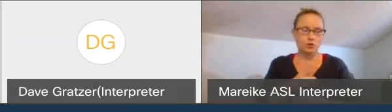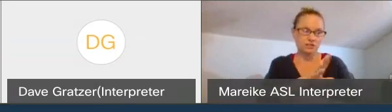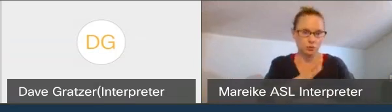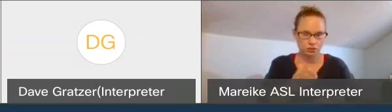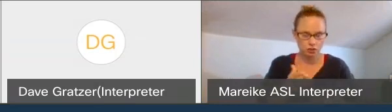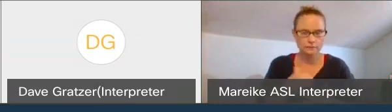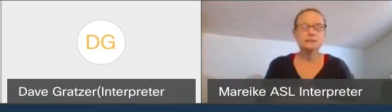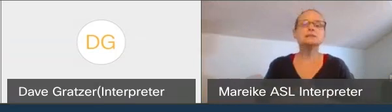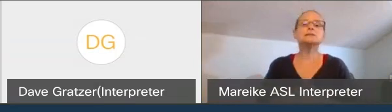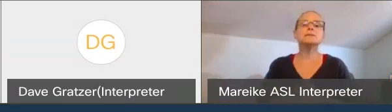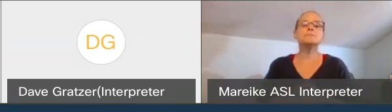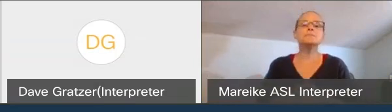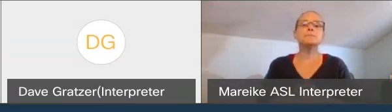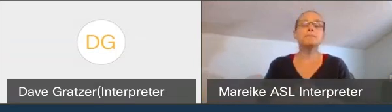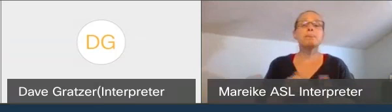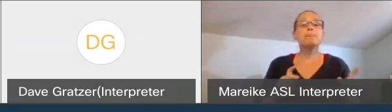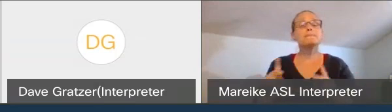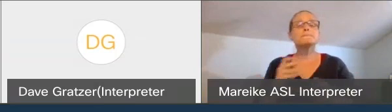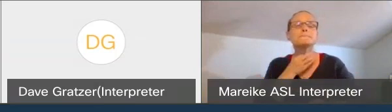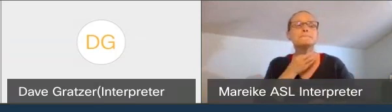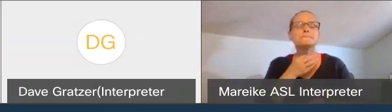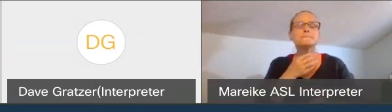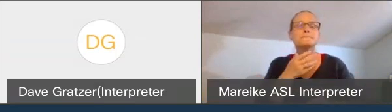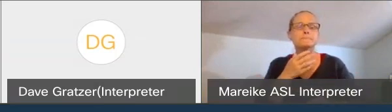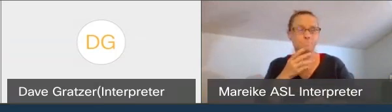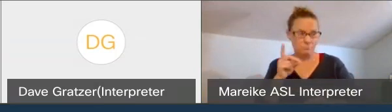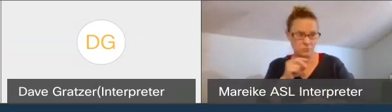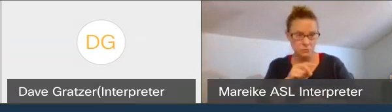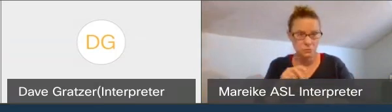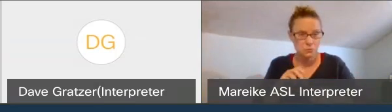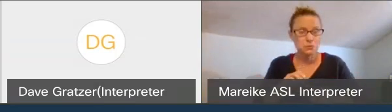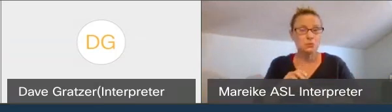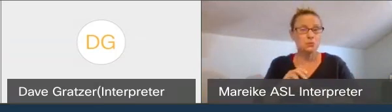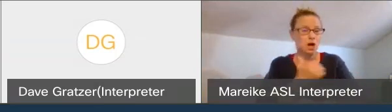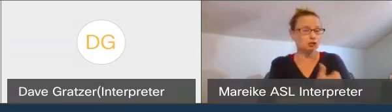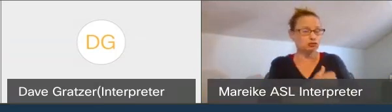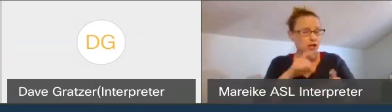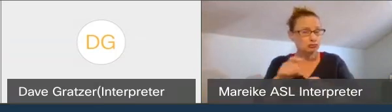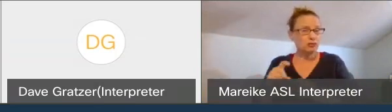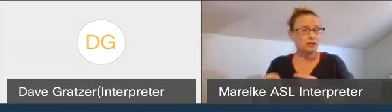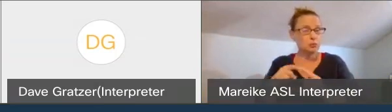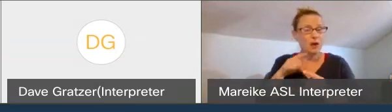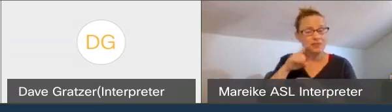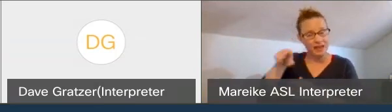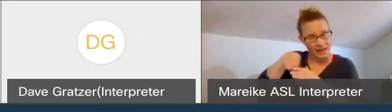And so, folks wanna know, "Do you do a drug screen "upon entering the sobering service center,